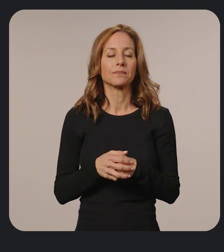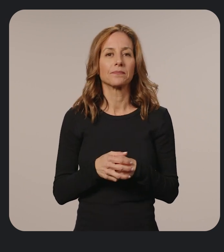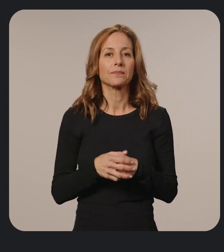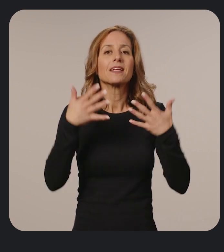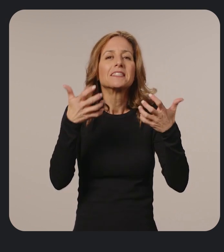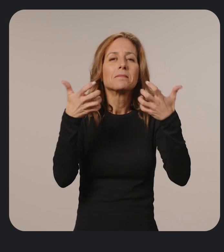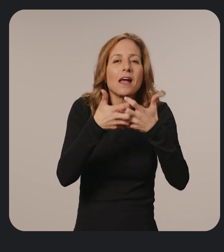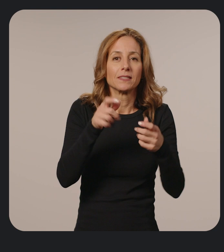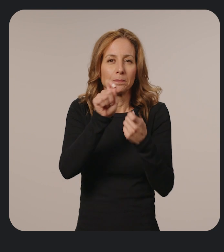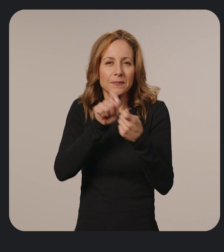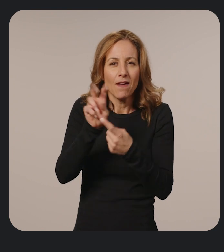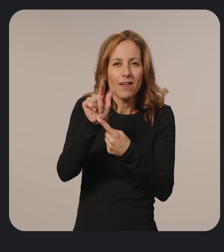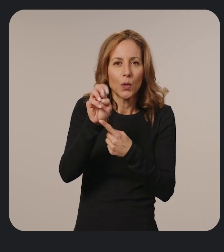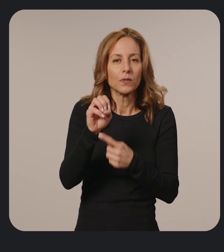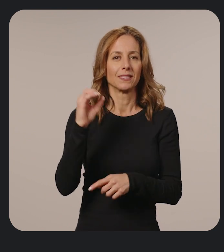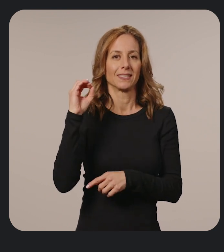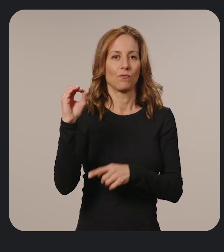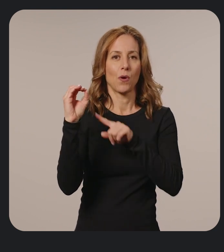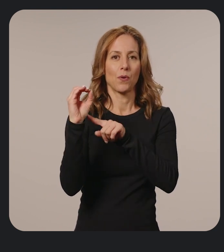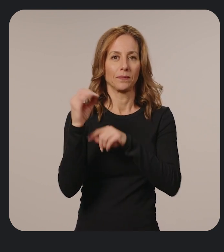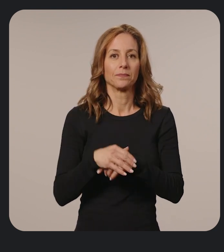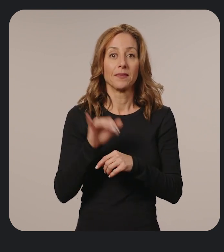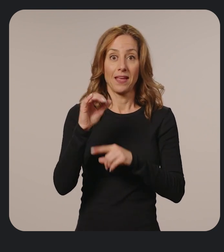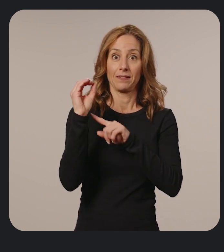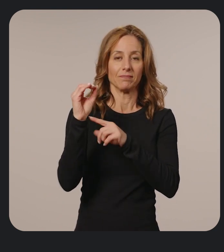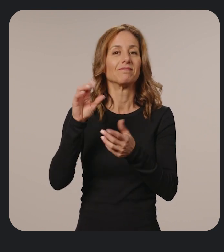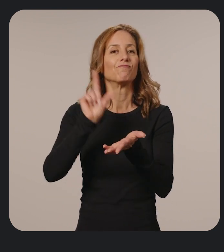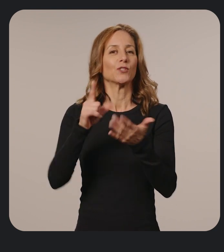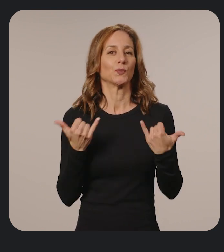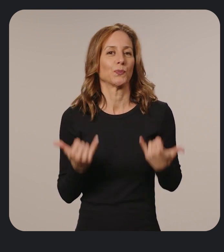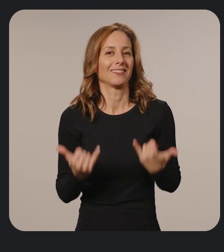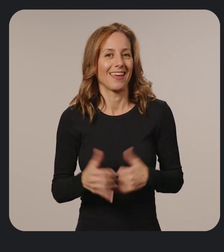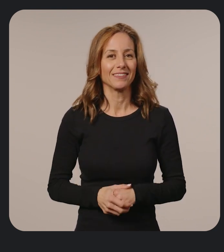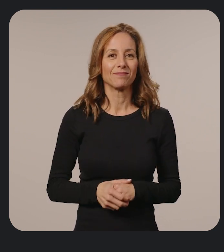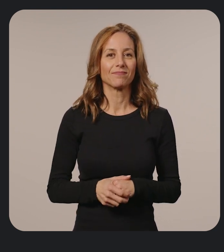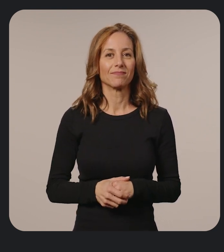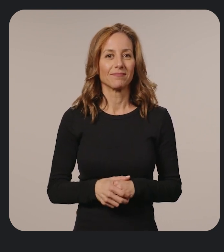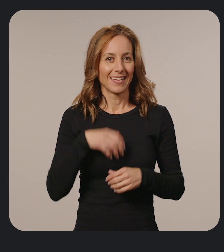So let's go ahead and match on the specific value 0, zero days. And for that, we'll print out today.